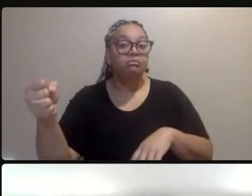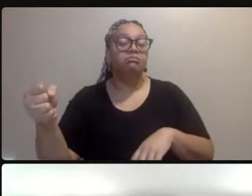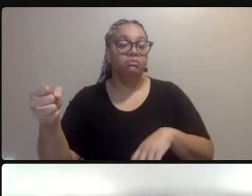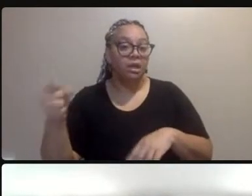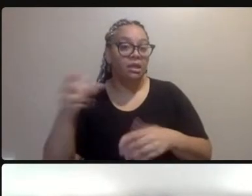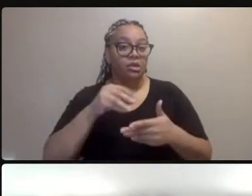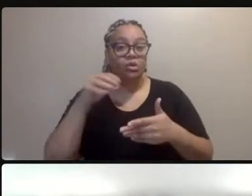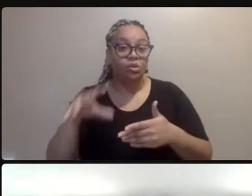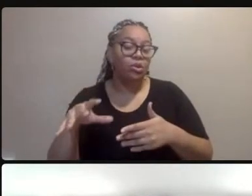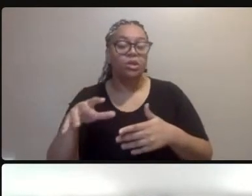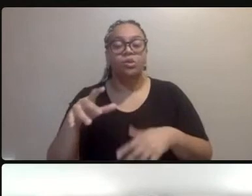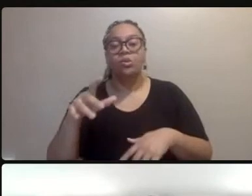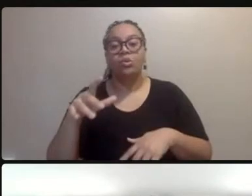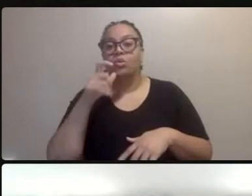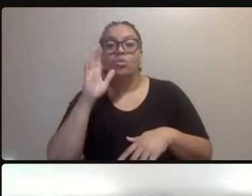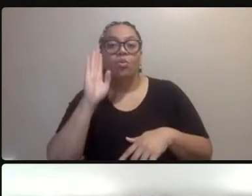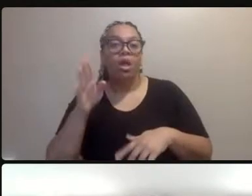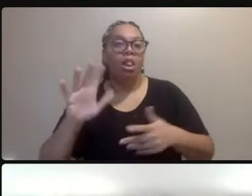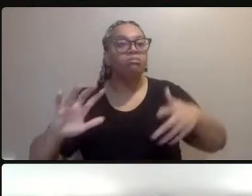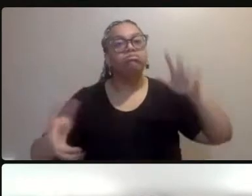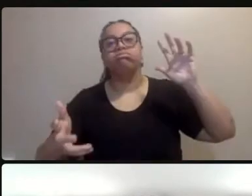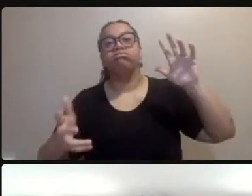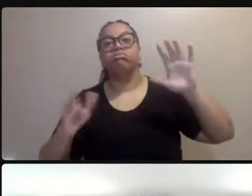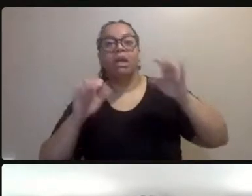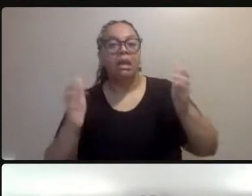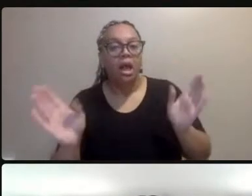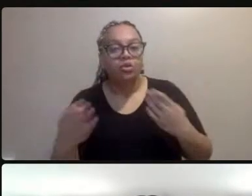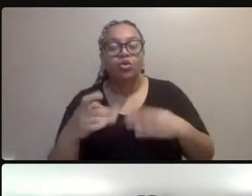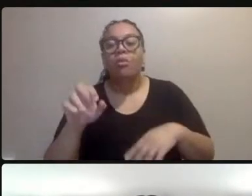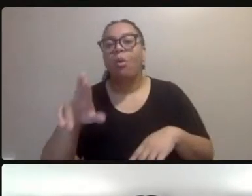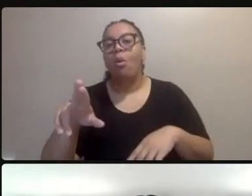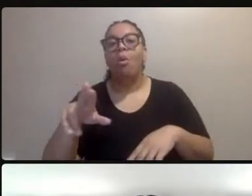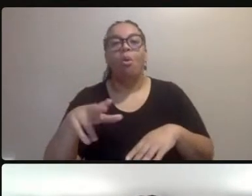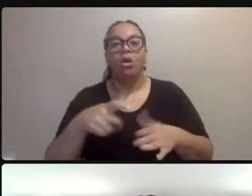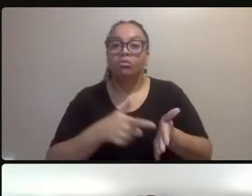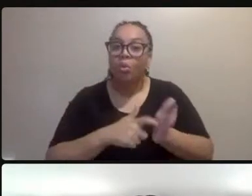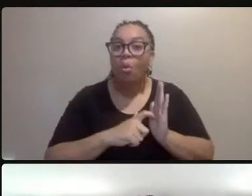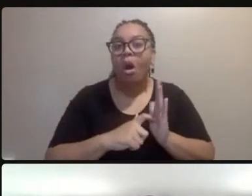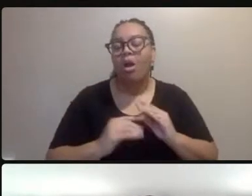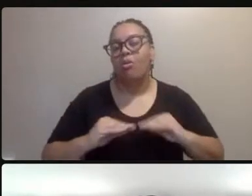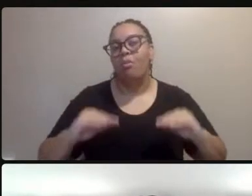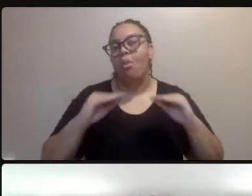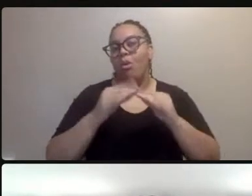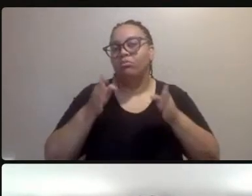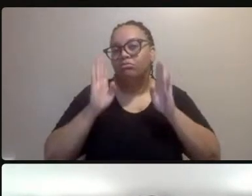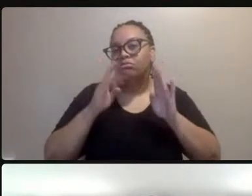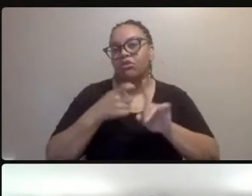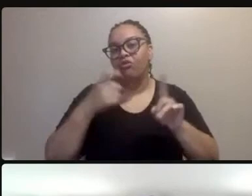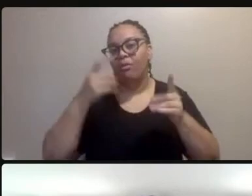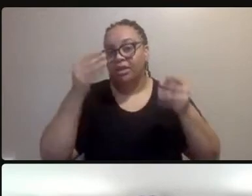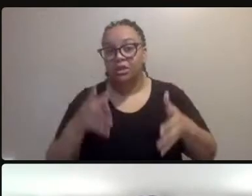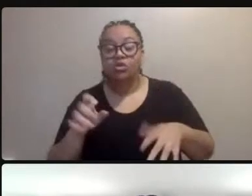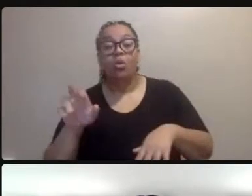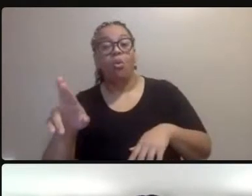AND STAFF NEED TO BE CONSIDERED